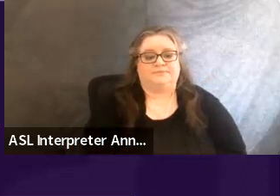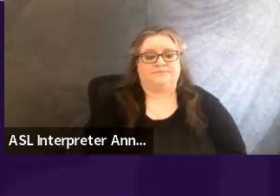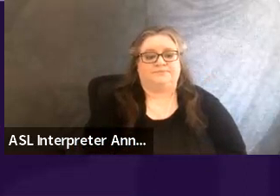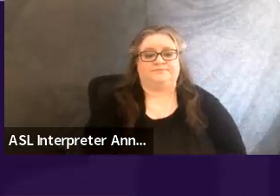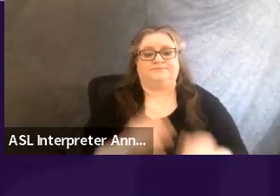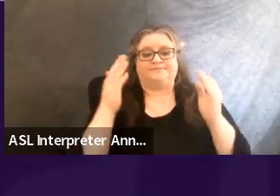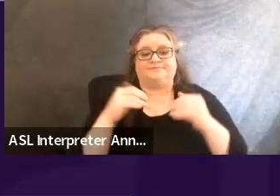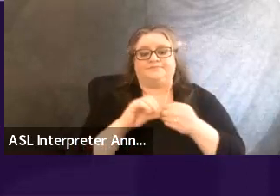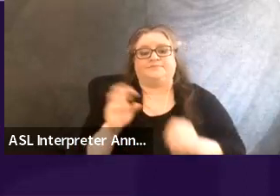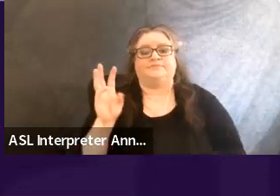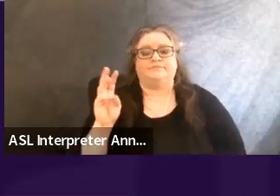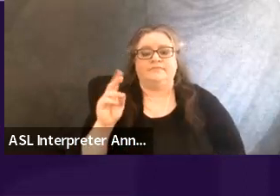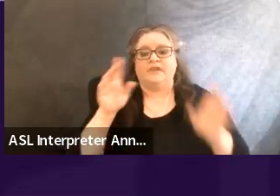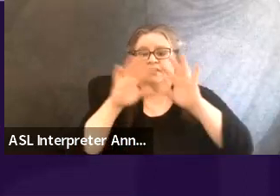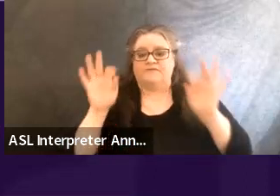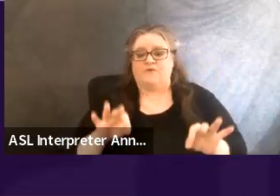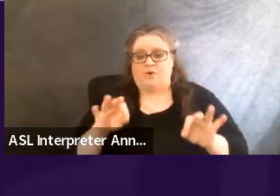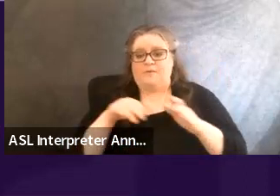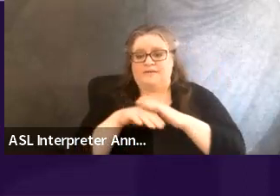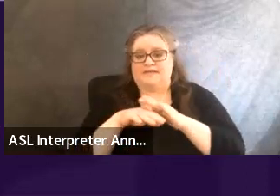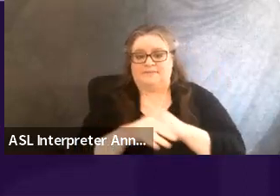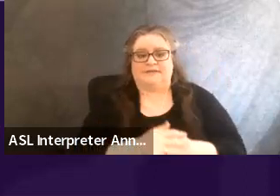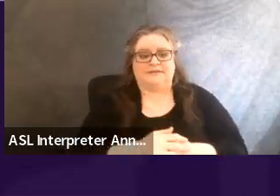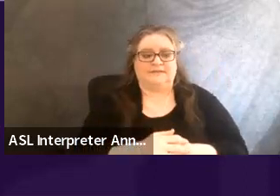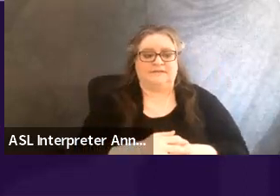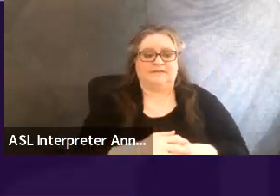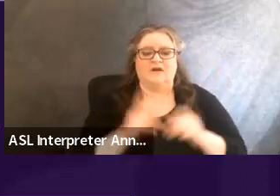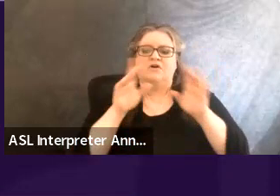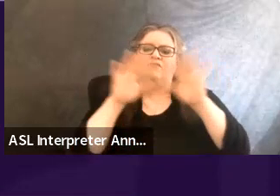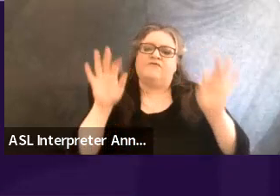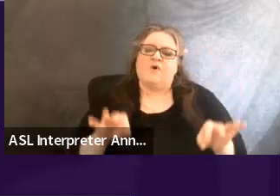Number six is form accessibility. Forms are probably